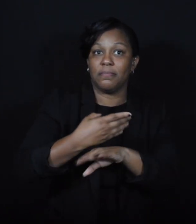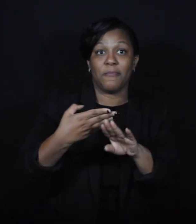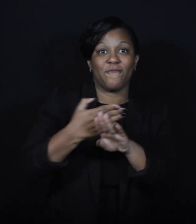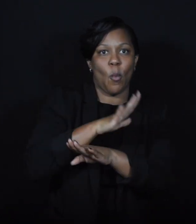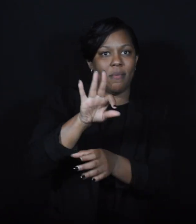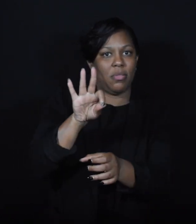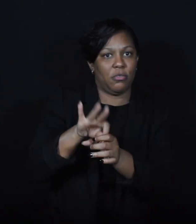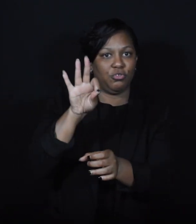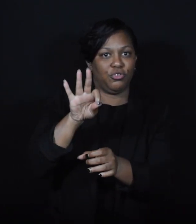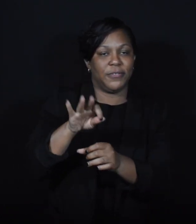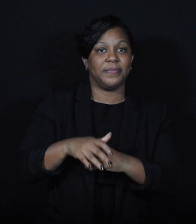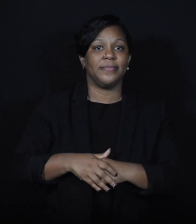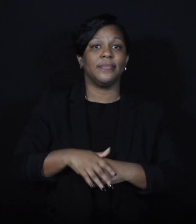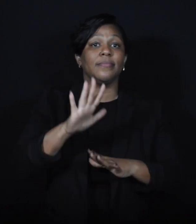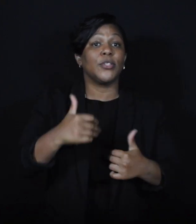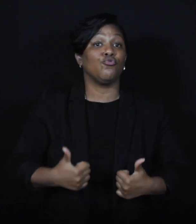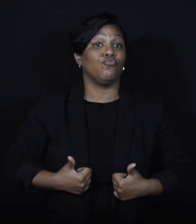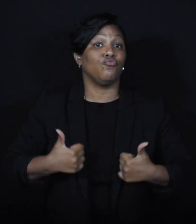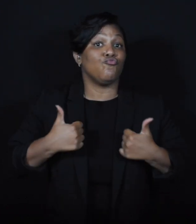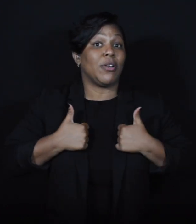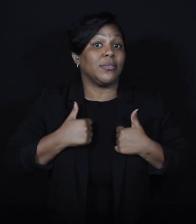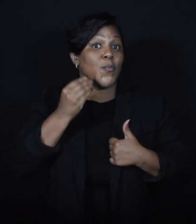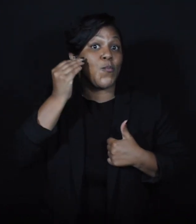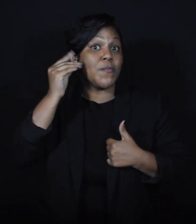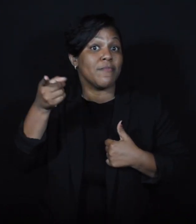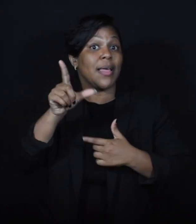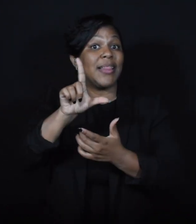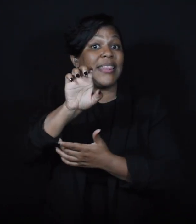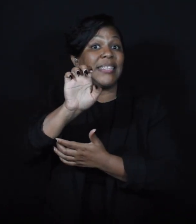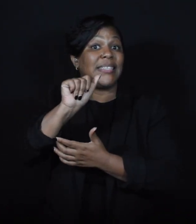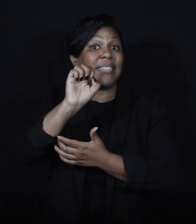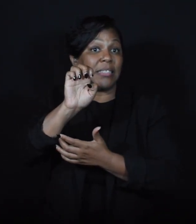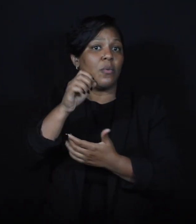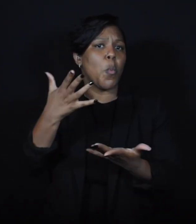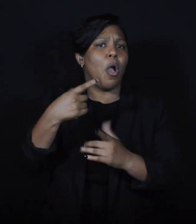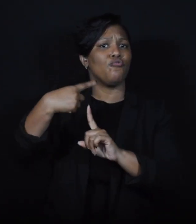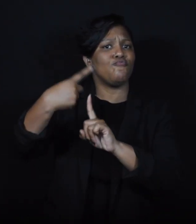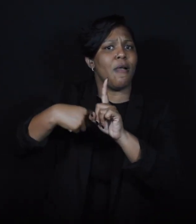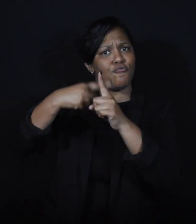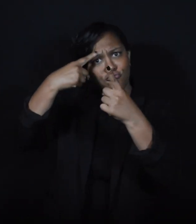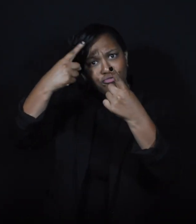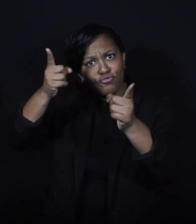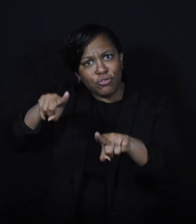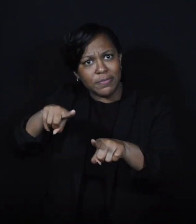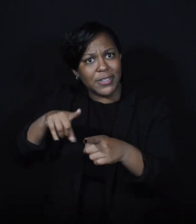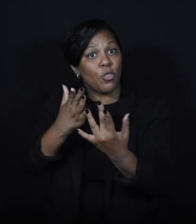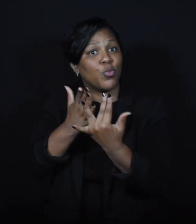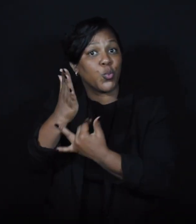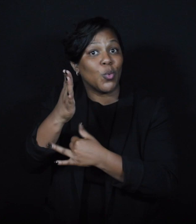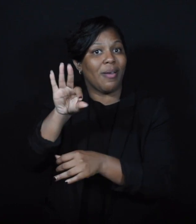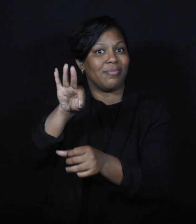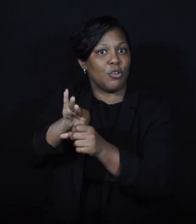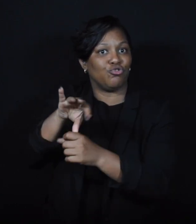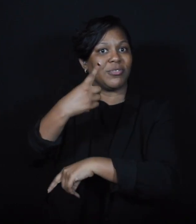A residential lease or rent agreement that is valid through Election Day.